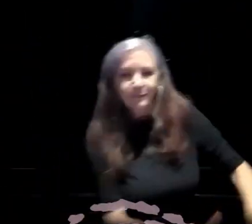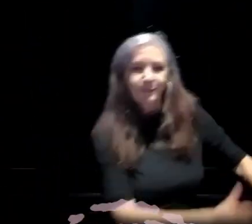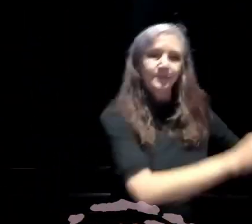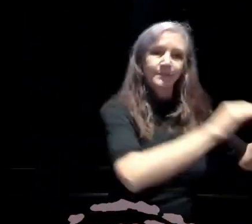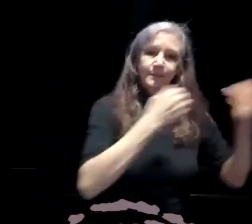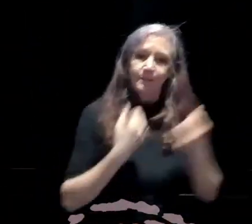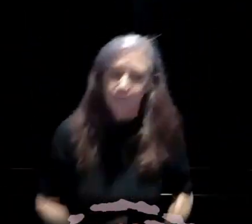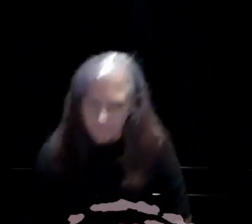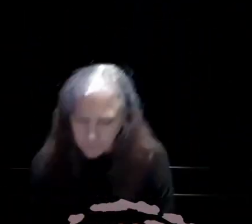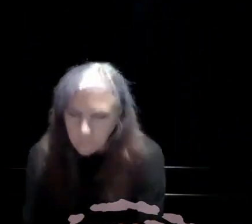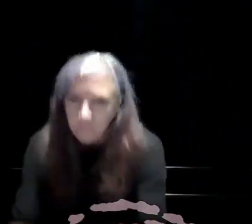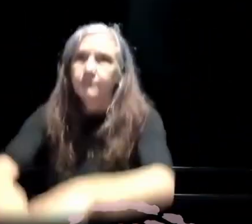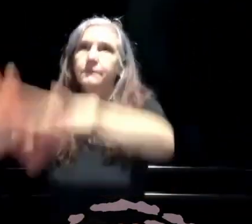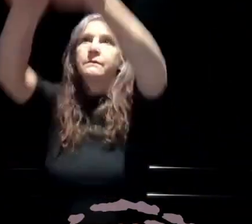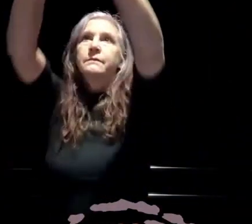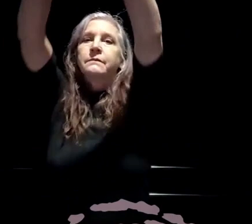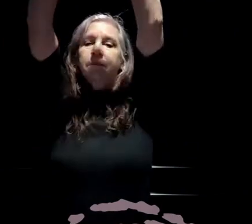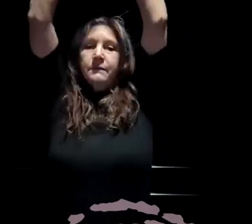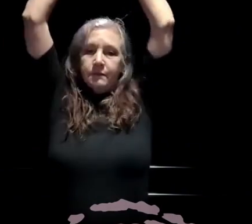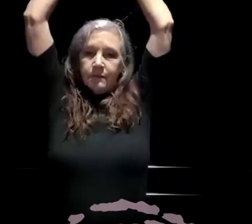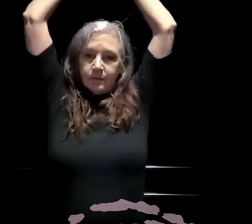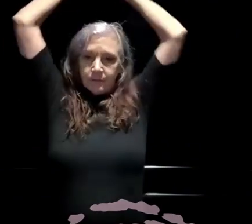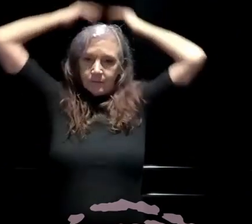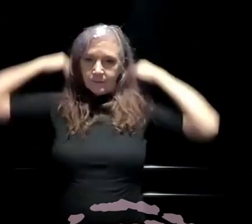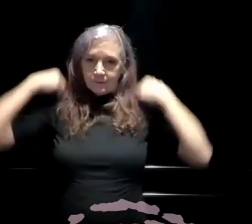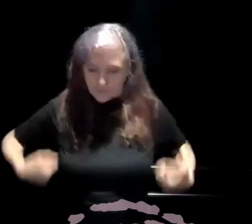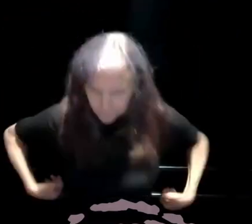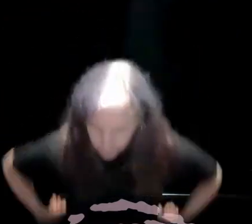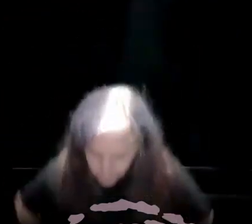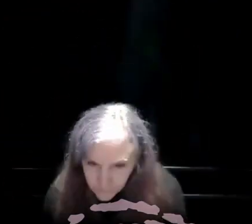Oh